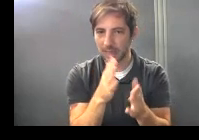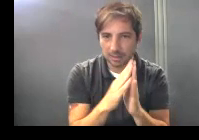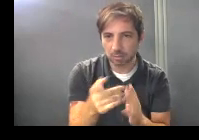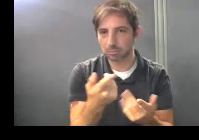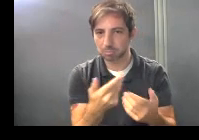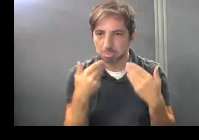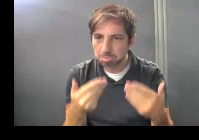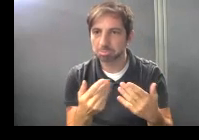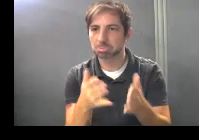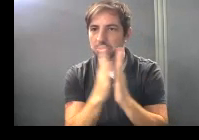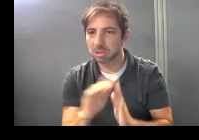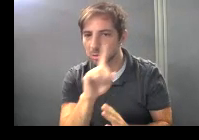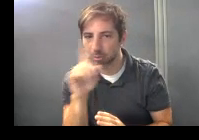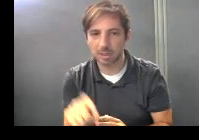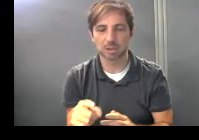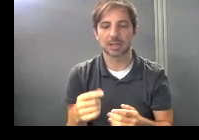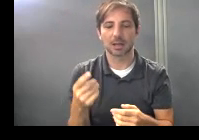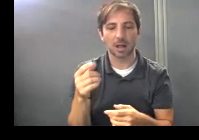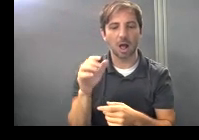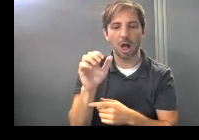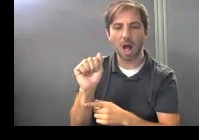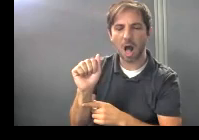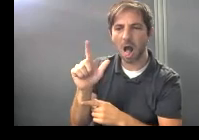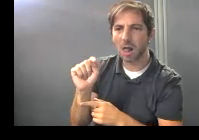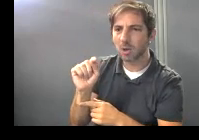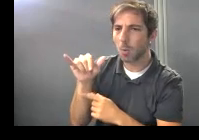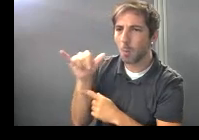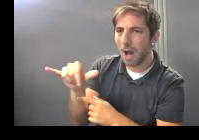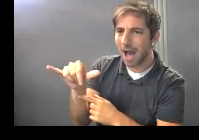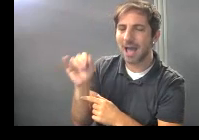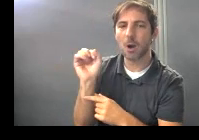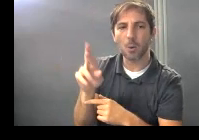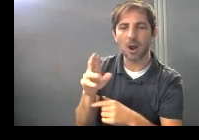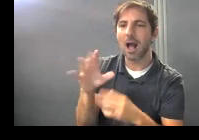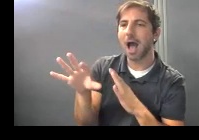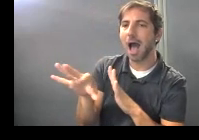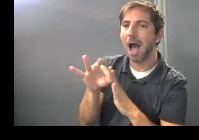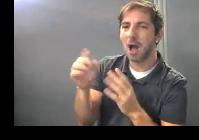ON MAC, OPTION Y. YOU HAVE A CHOICE, Q&A BOX OR RAISE YOUR HAND.